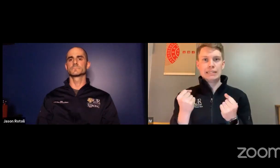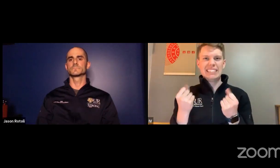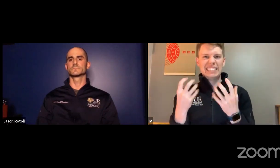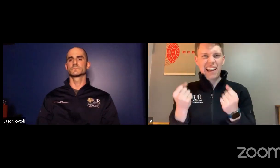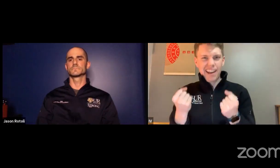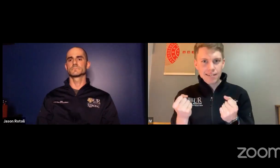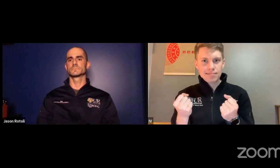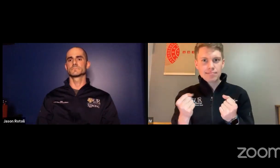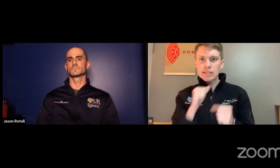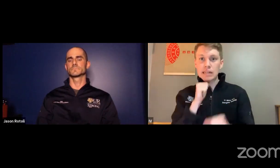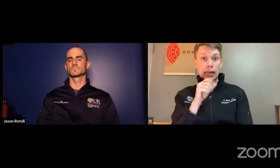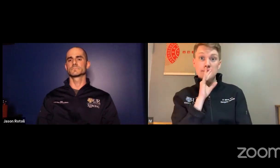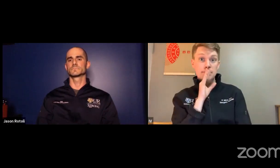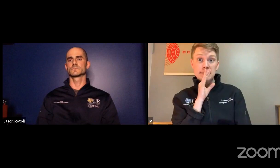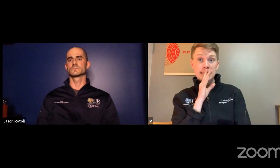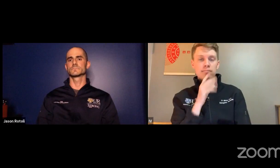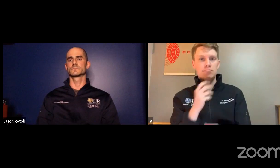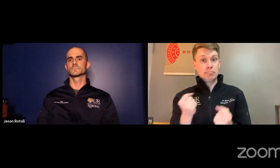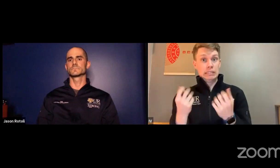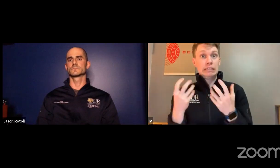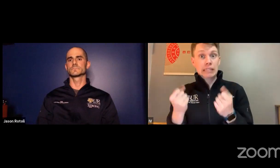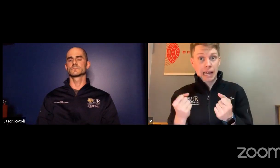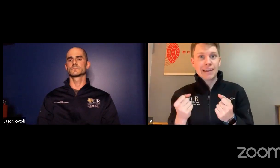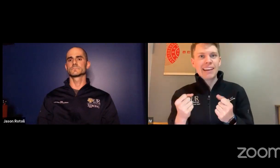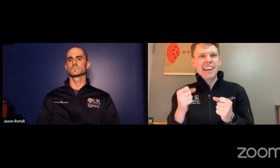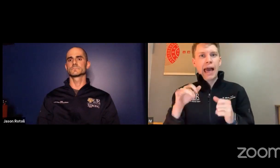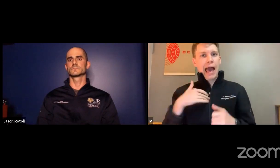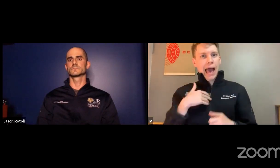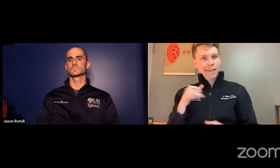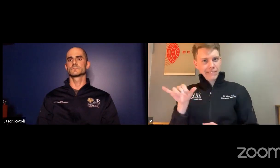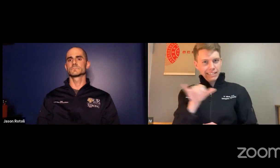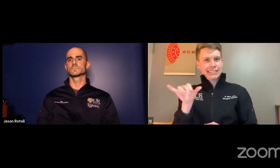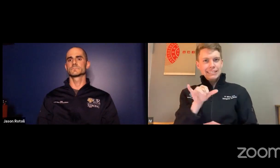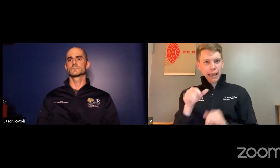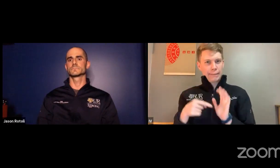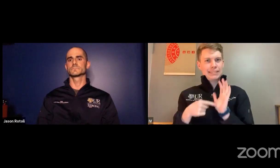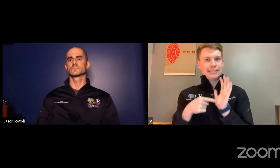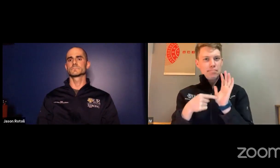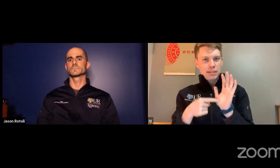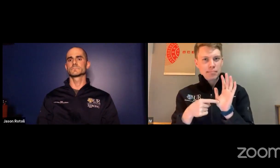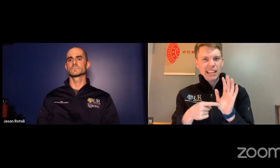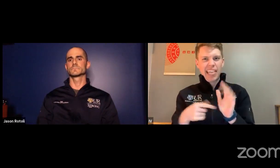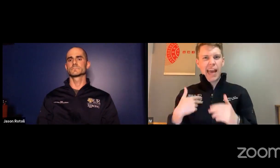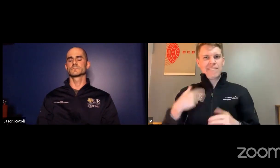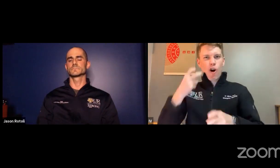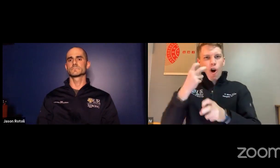One side of their face could be paralyzed, unable to move. It could be the left or the right